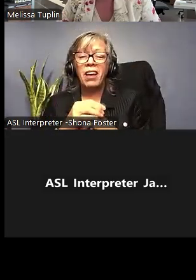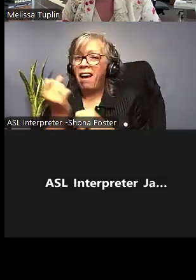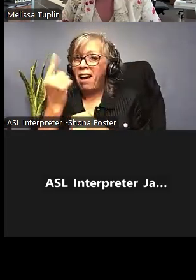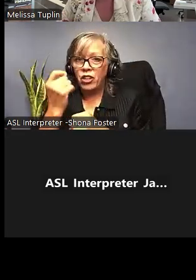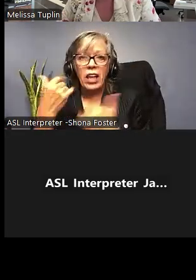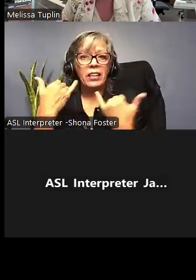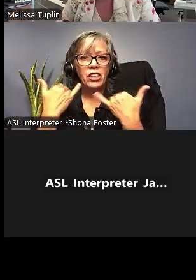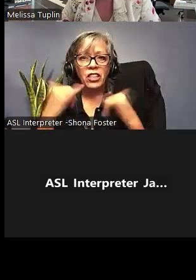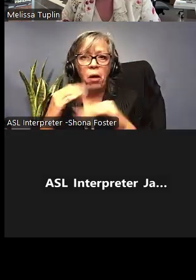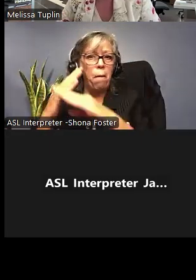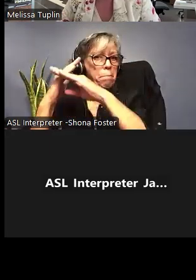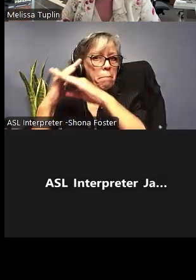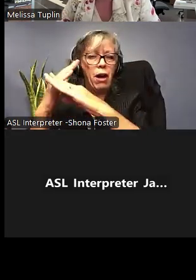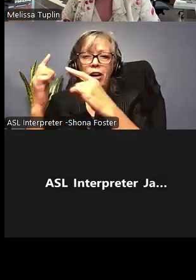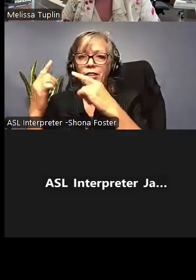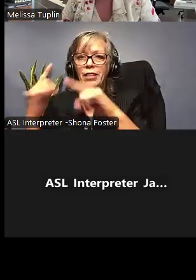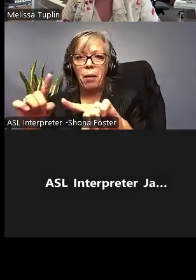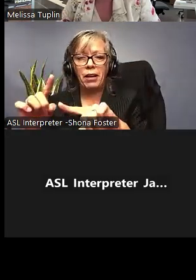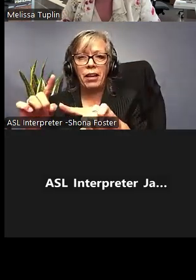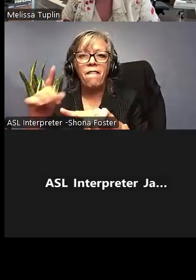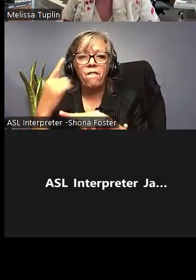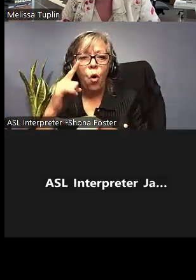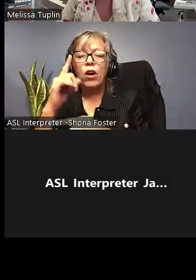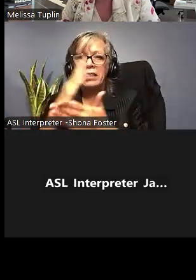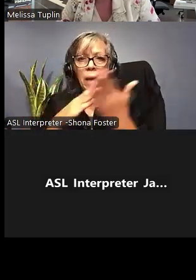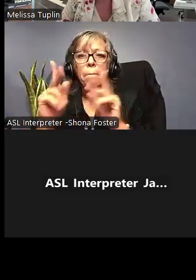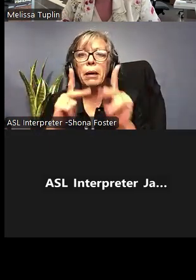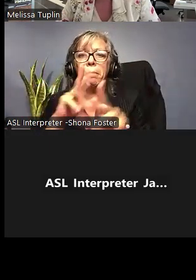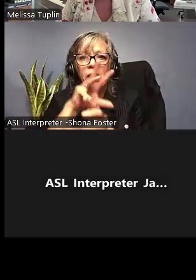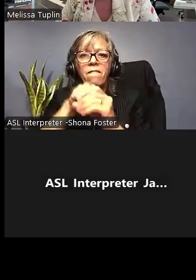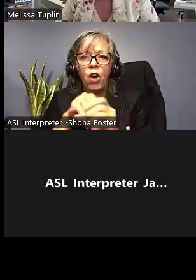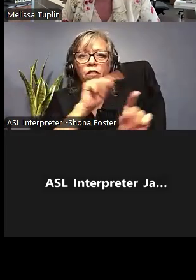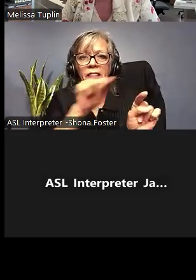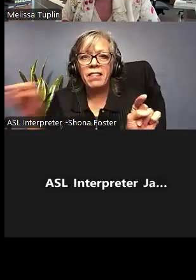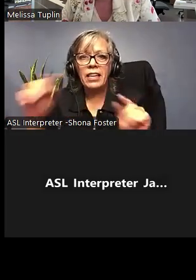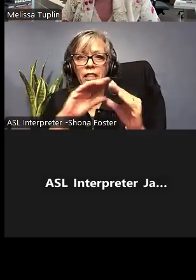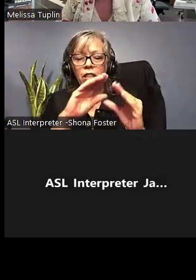barriers for individuals and communities who are members of these groups to access public